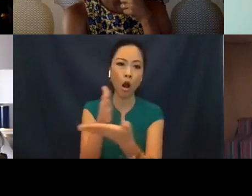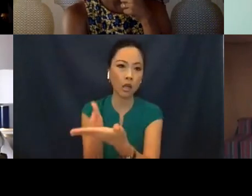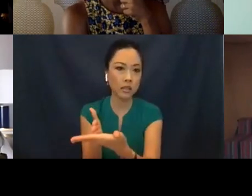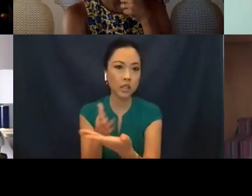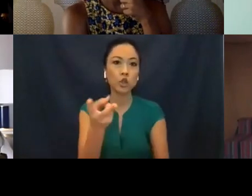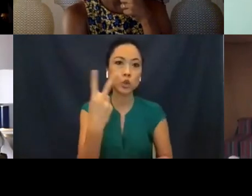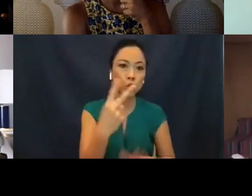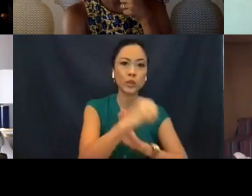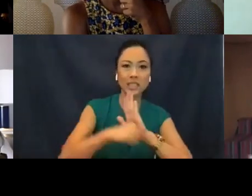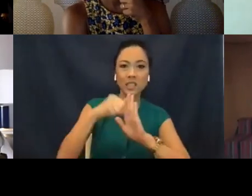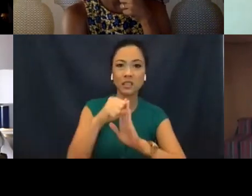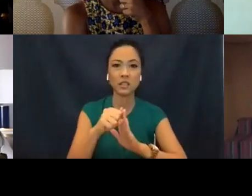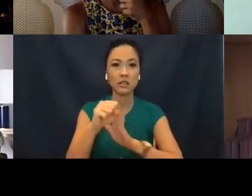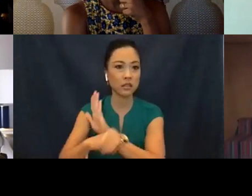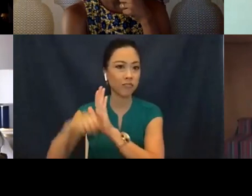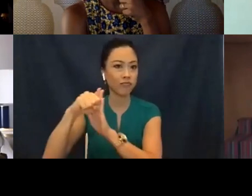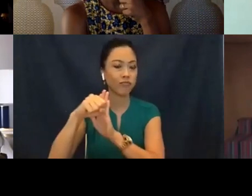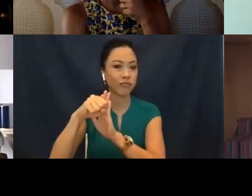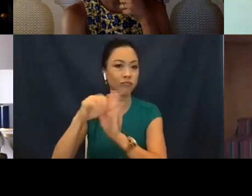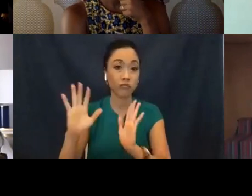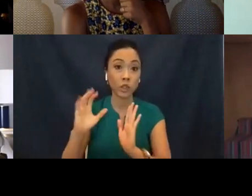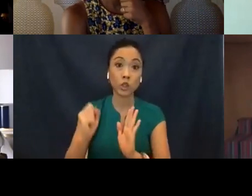or I'm starting fresh with a brand-new venue that says